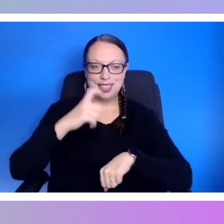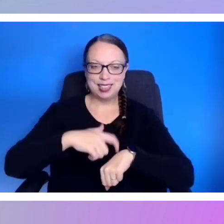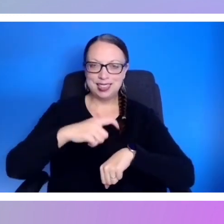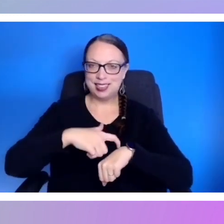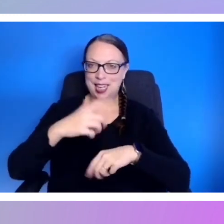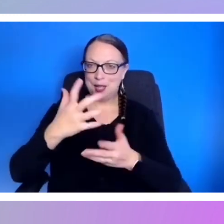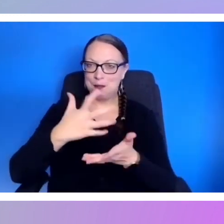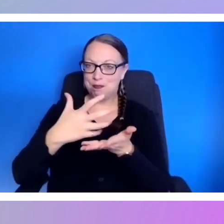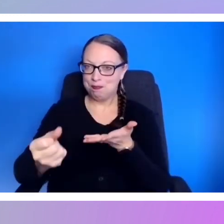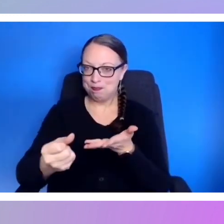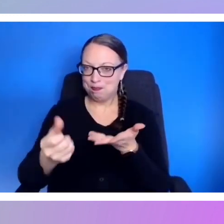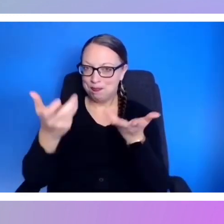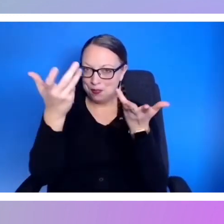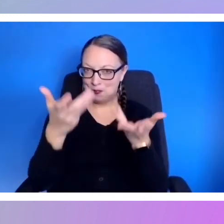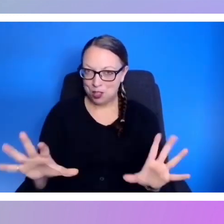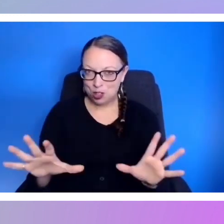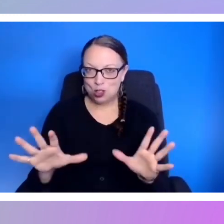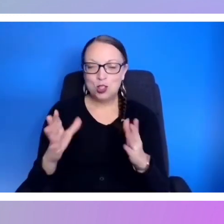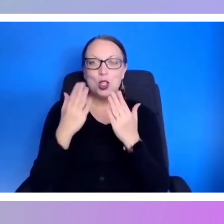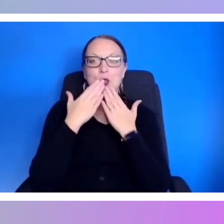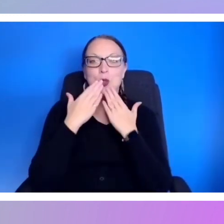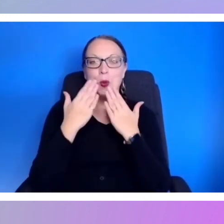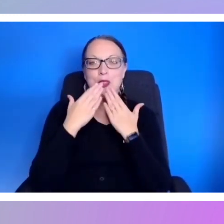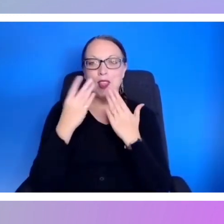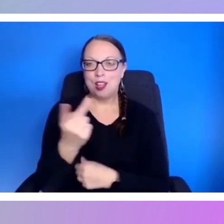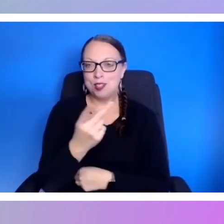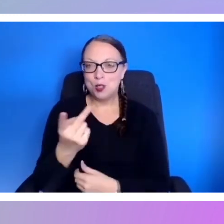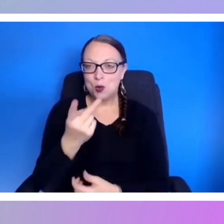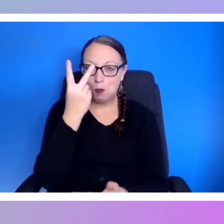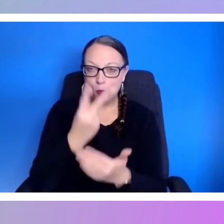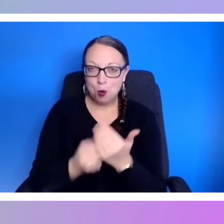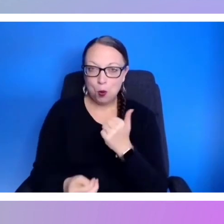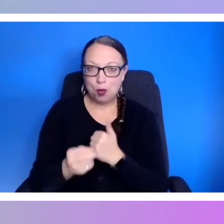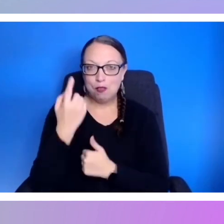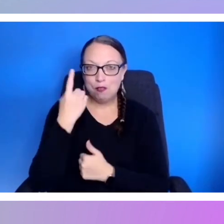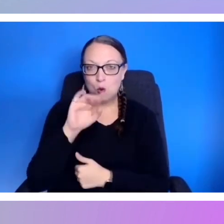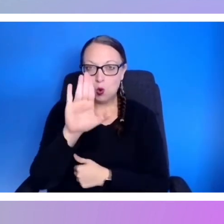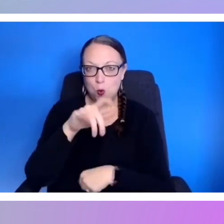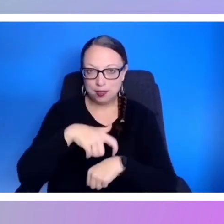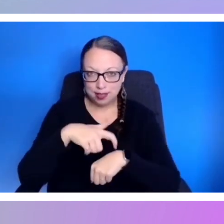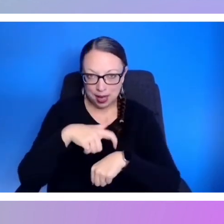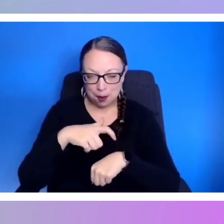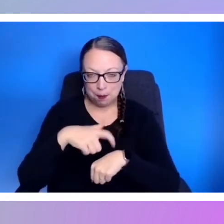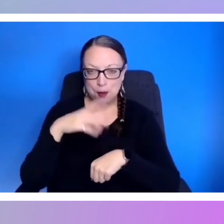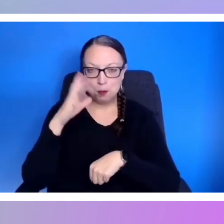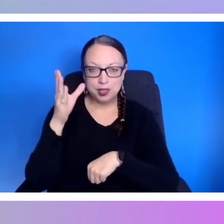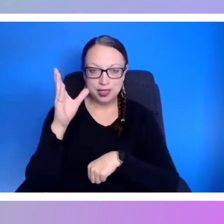so thank you both very, very much for your time. For those of you watching